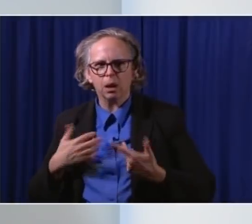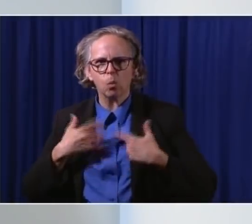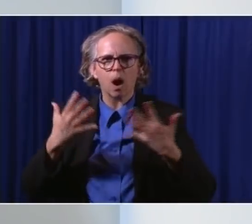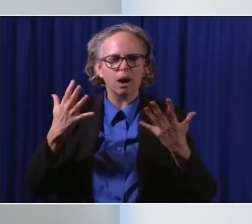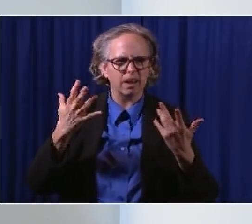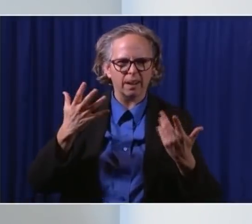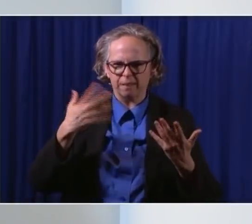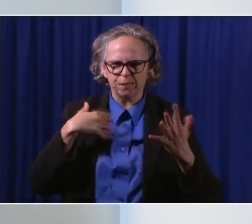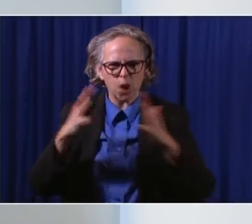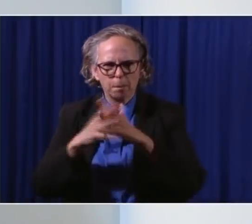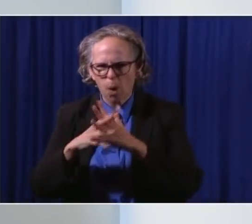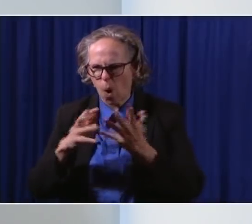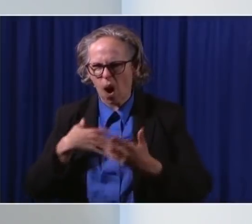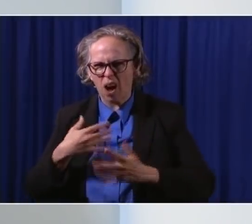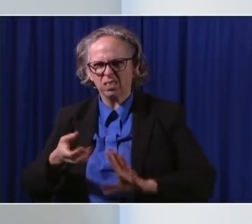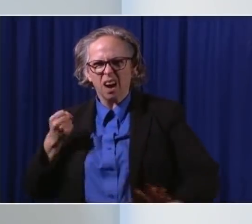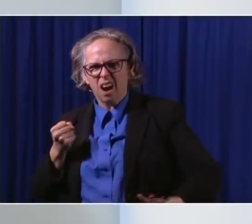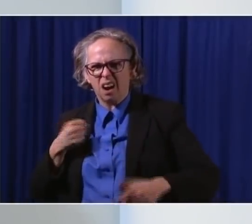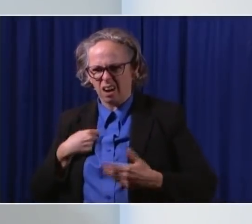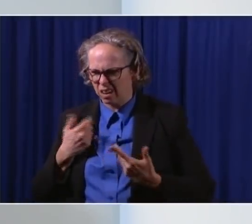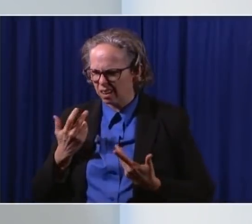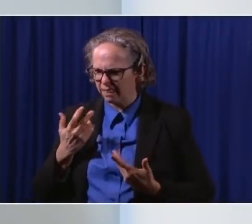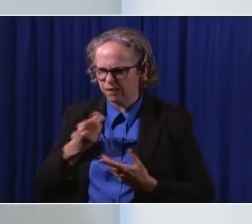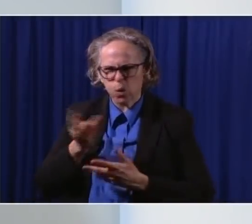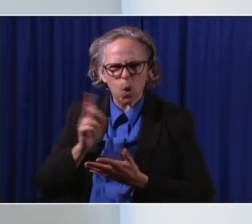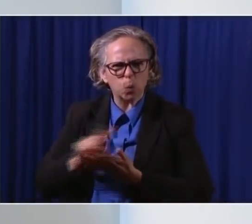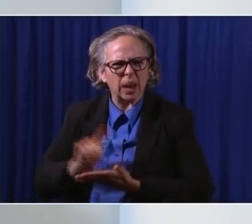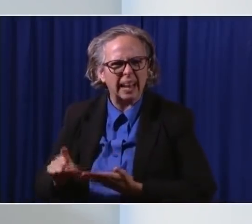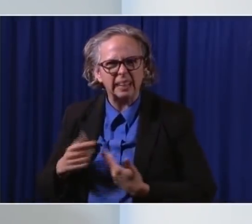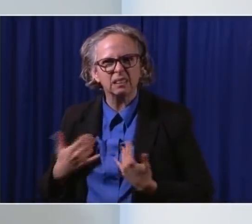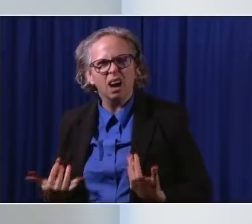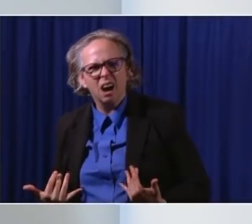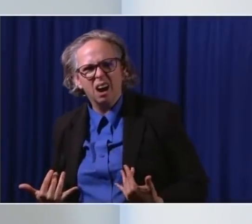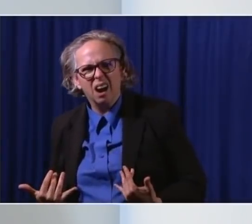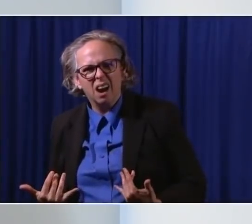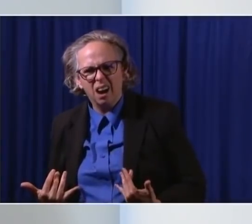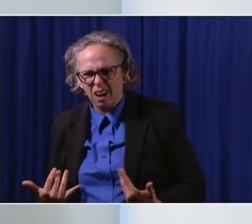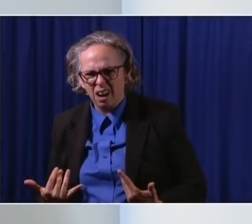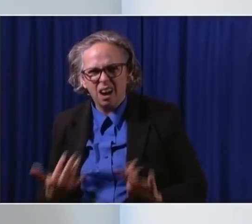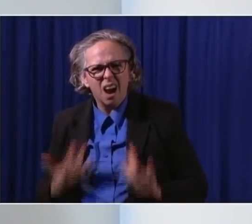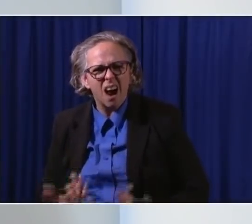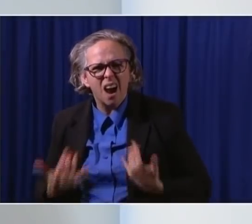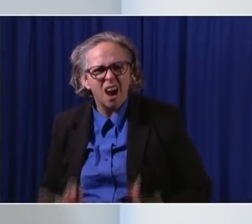THE FACT THAT IF YOU GET IT YOU WILL BE SIDELINED. YOU WILL POTENTIALLY CAUSE YOUR TEAMMATE TO BE SIDELINED. IF YOU COULD BE SIDELINED FOR WEEKS IN FOOTBALL IT WILL COST